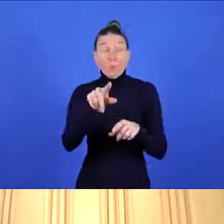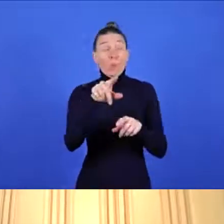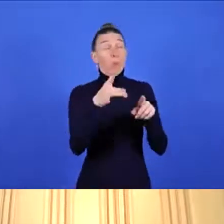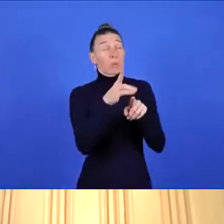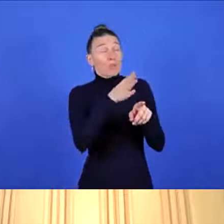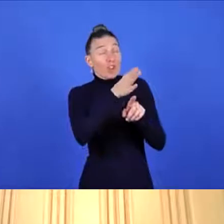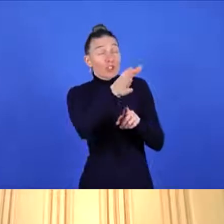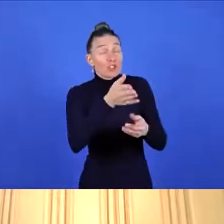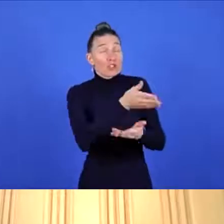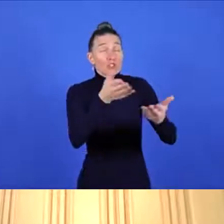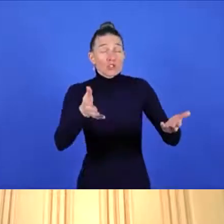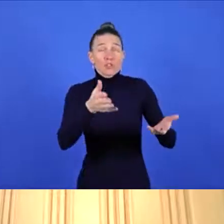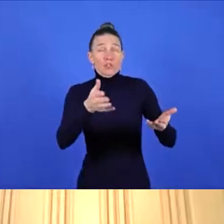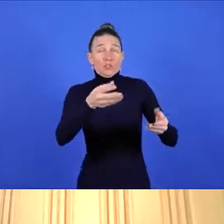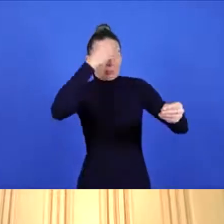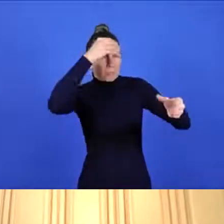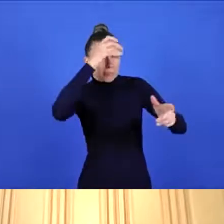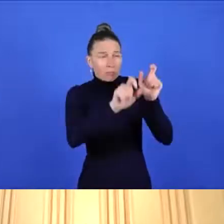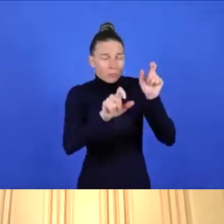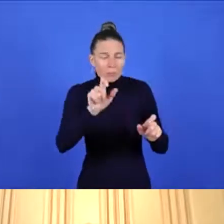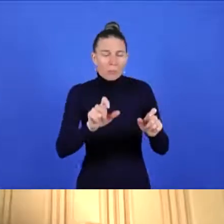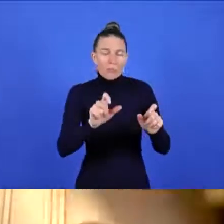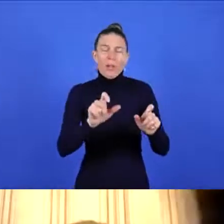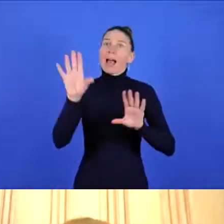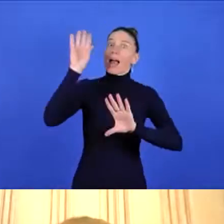, users and professionals will share their knowledge